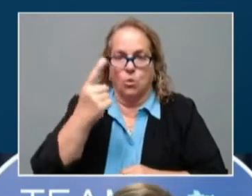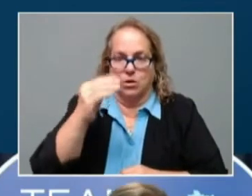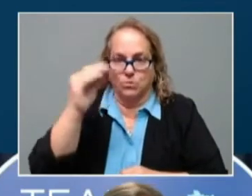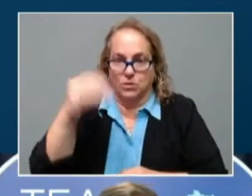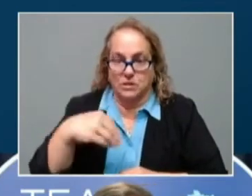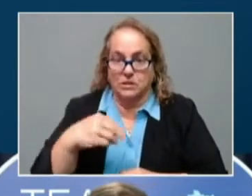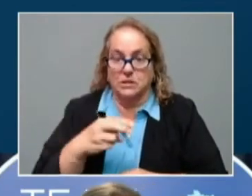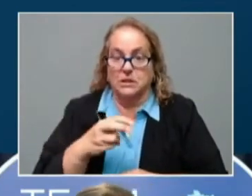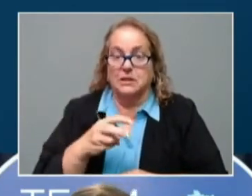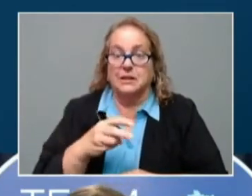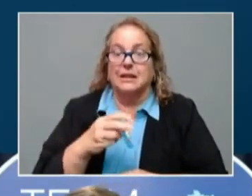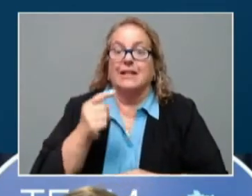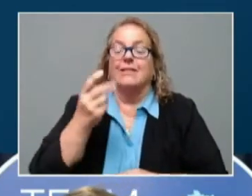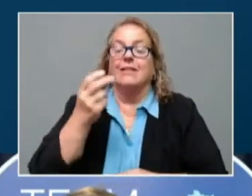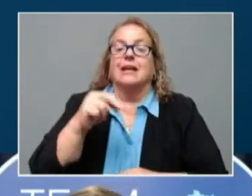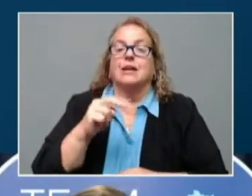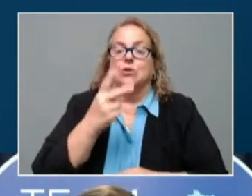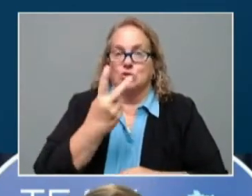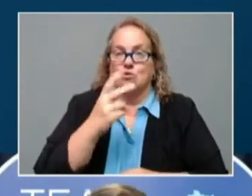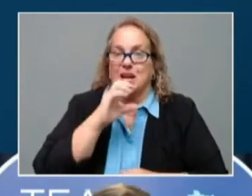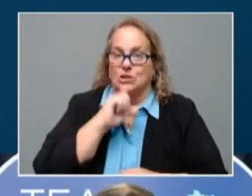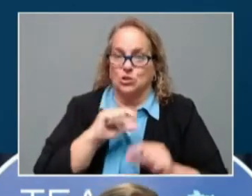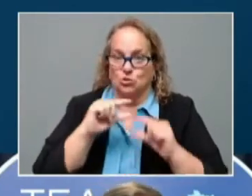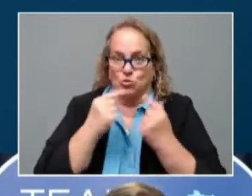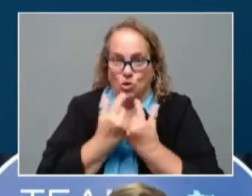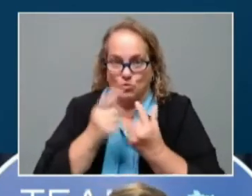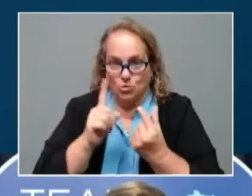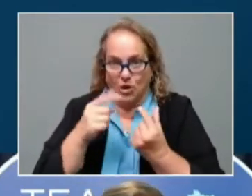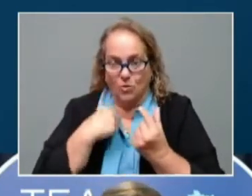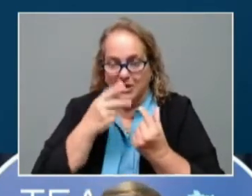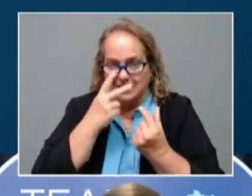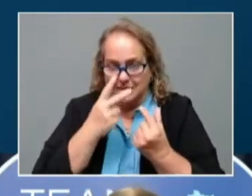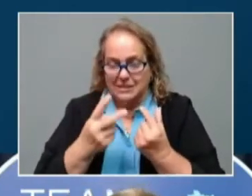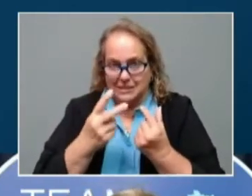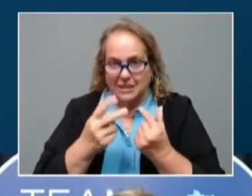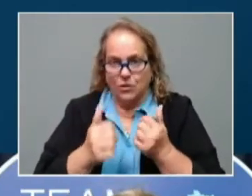hit our two age groups where we're seeing the most infection, uh, and the